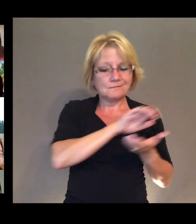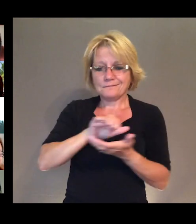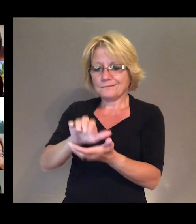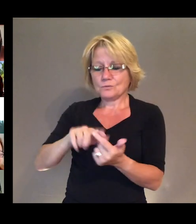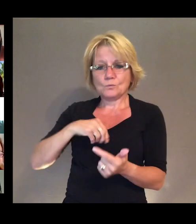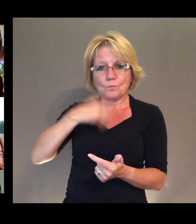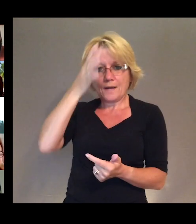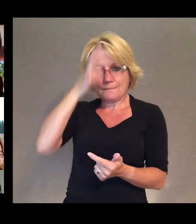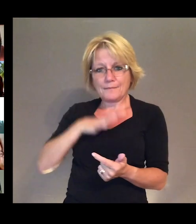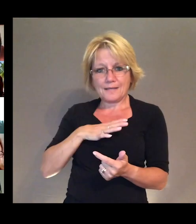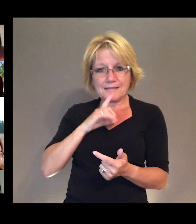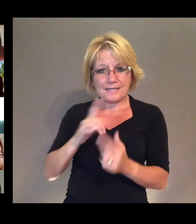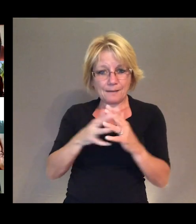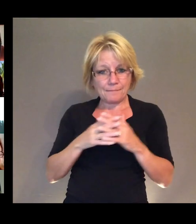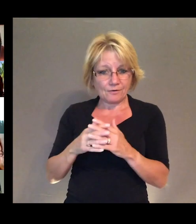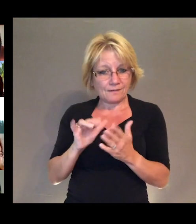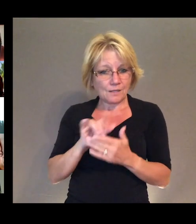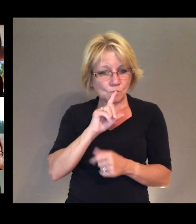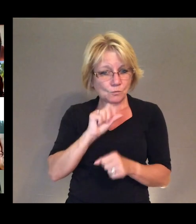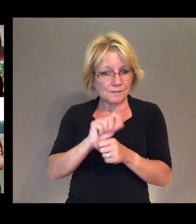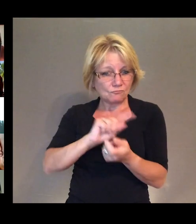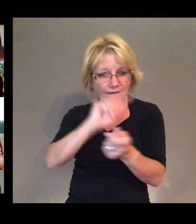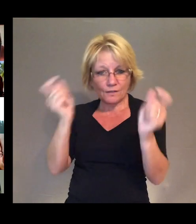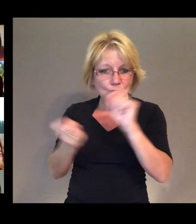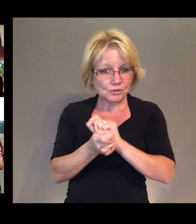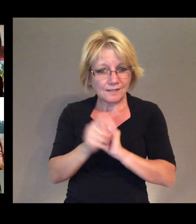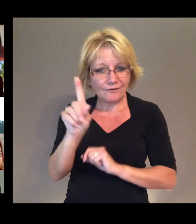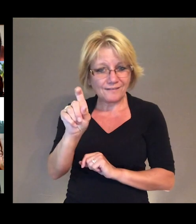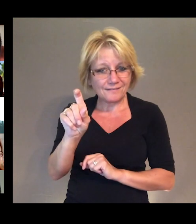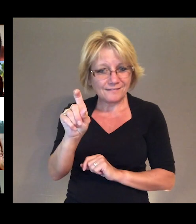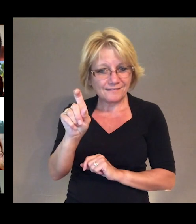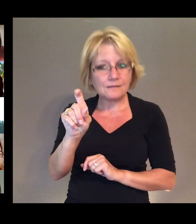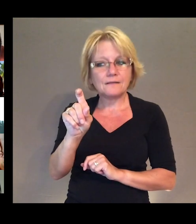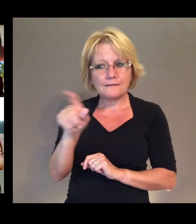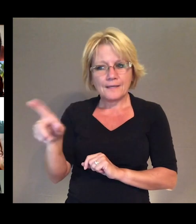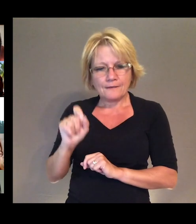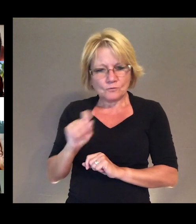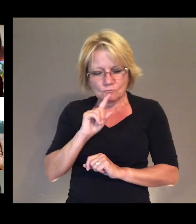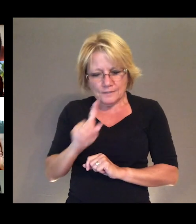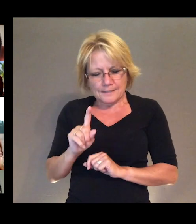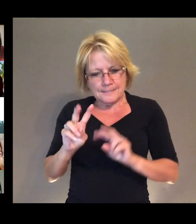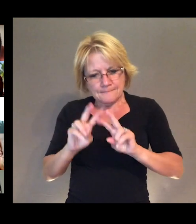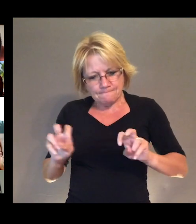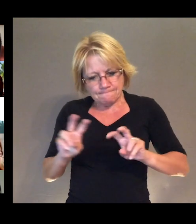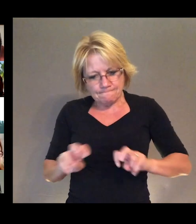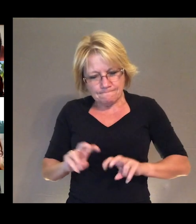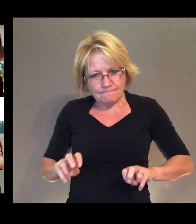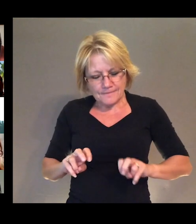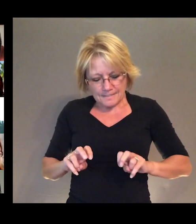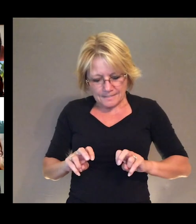was it truly revolutionary? So it's really about getting them to dig deep and to find themself in the story